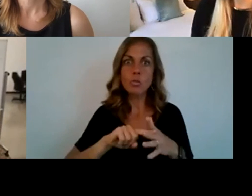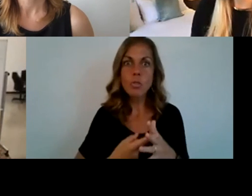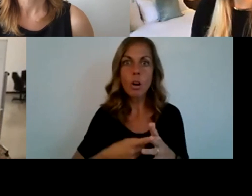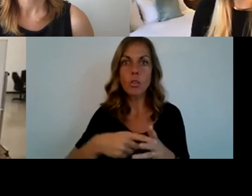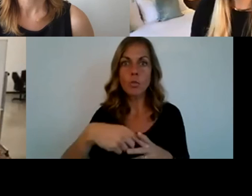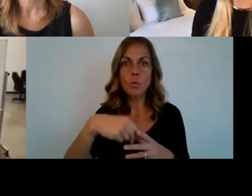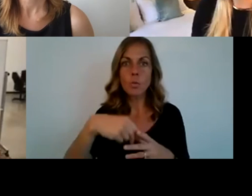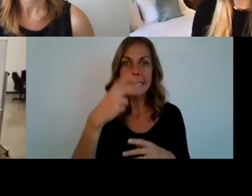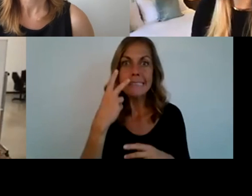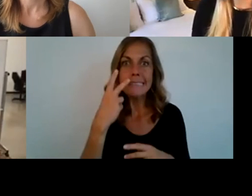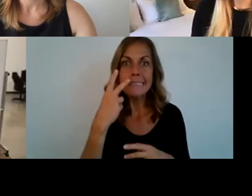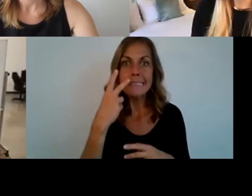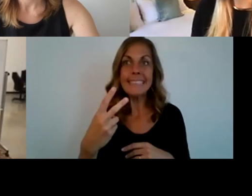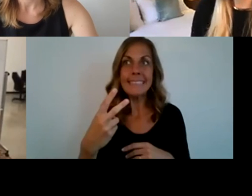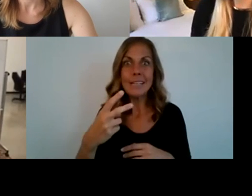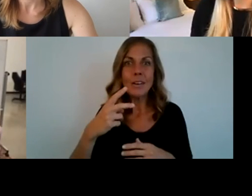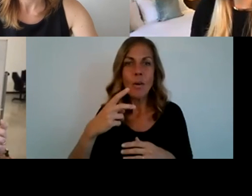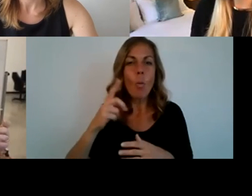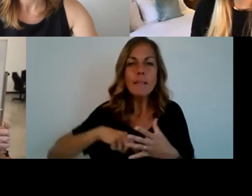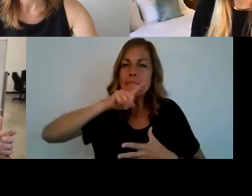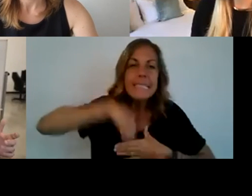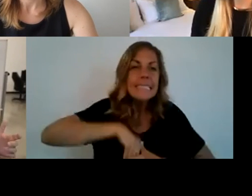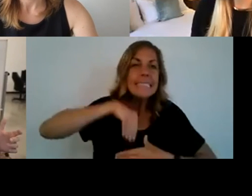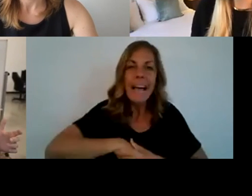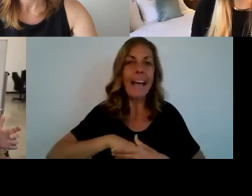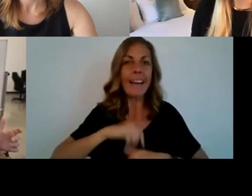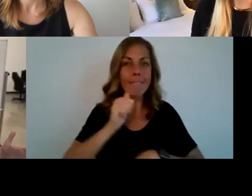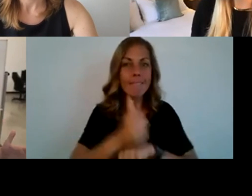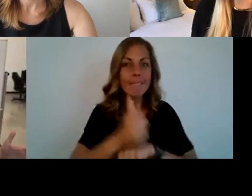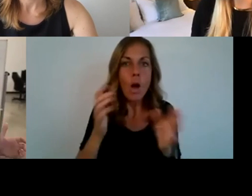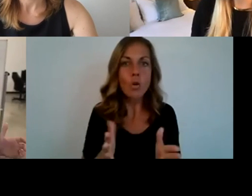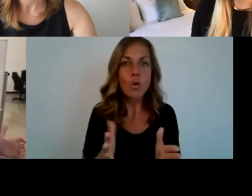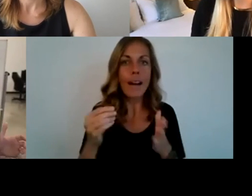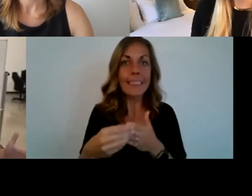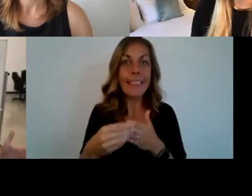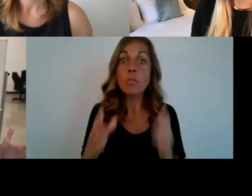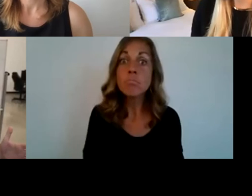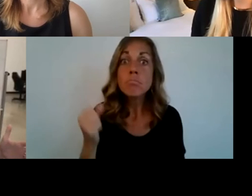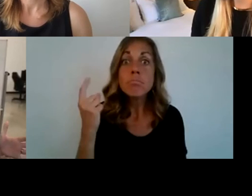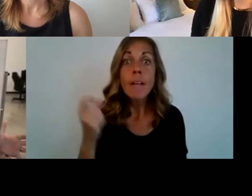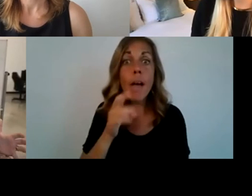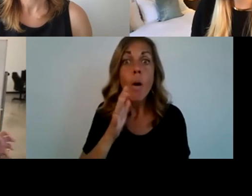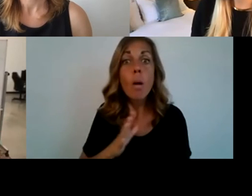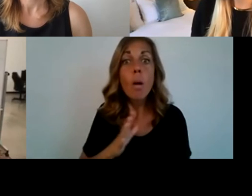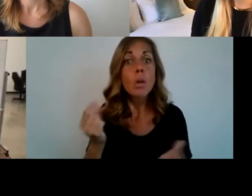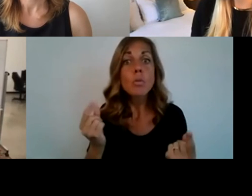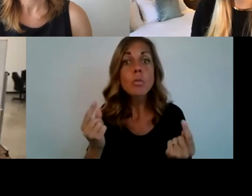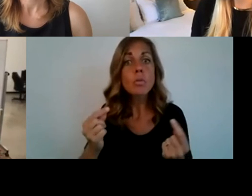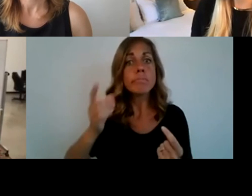are made of. And so, she put together hair kits for a DIY sort of home styling session.